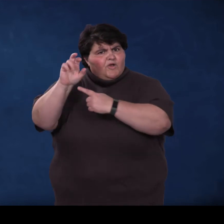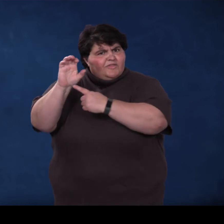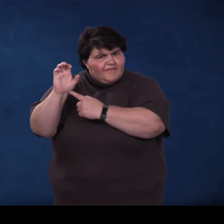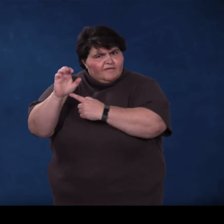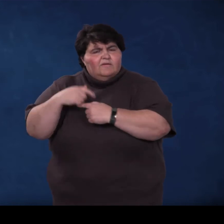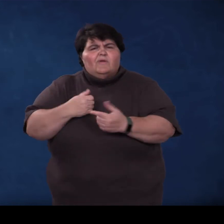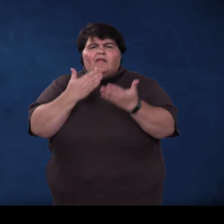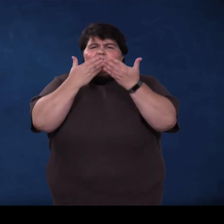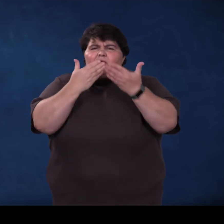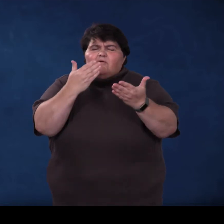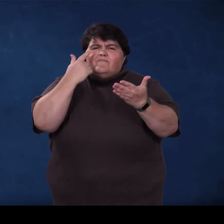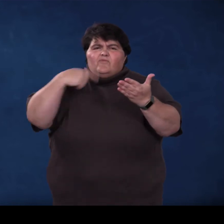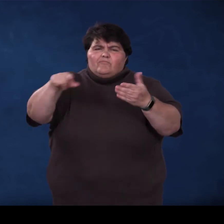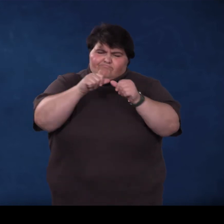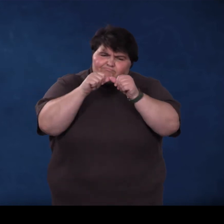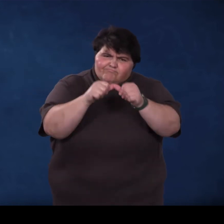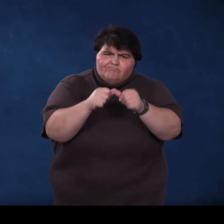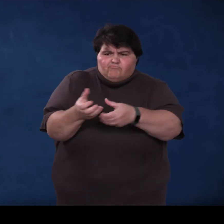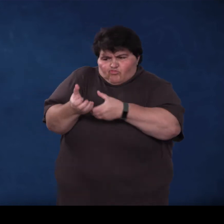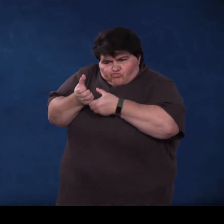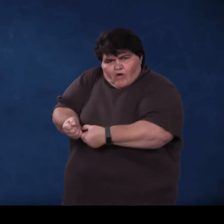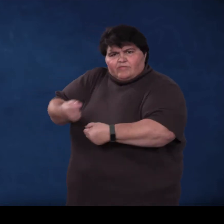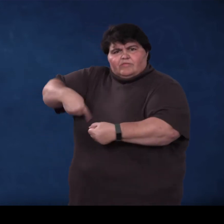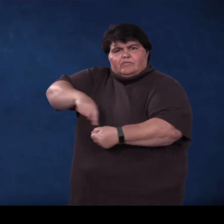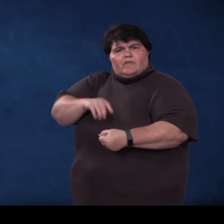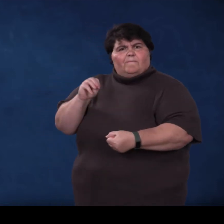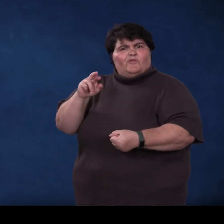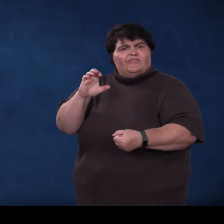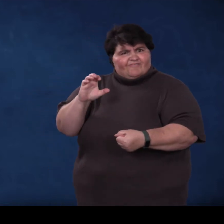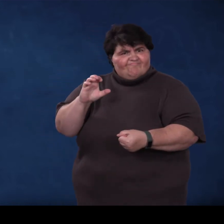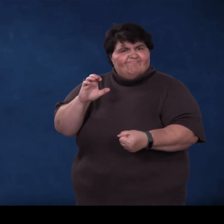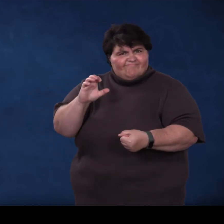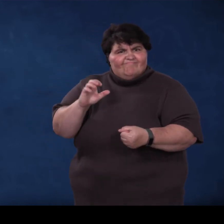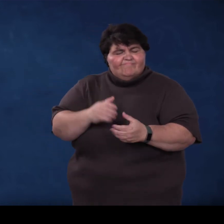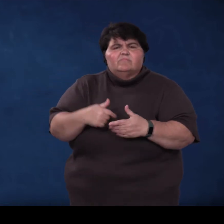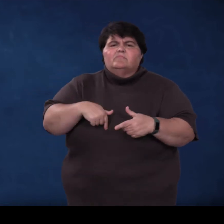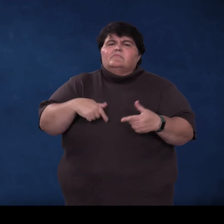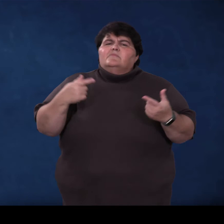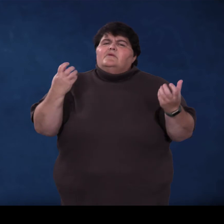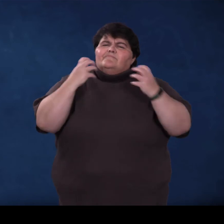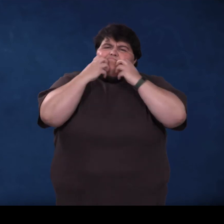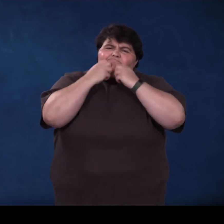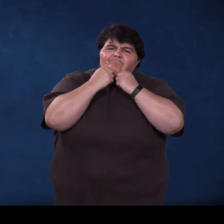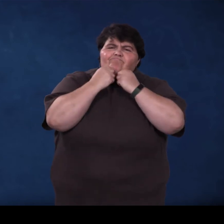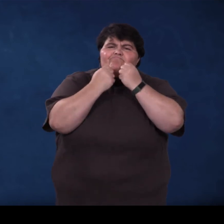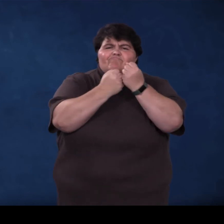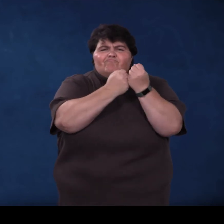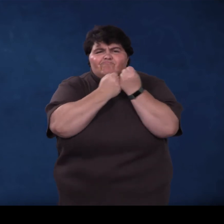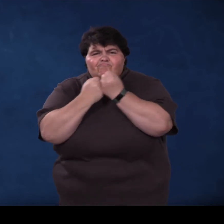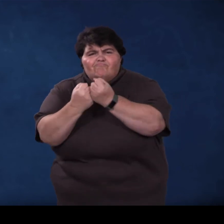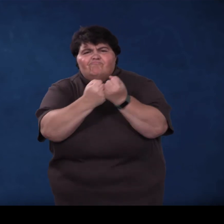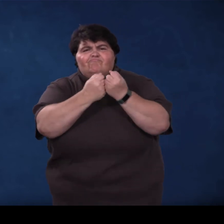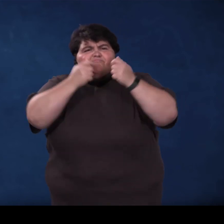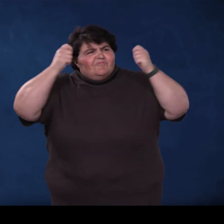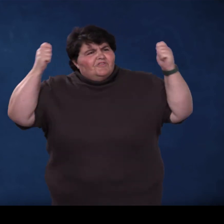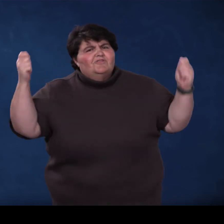I want to say thank you for your continued trust in MRC. This is the season of kindness and a time to celebrate community.